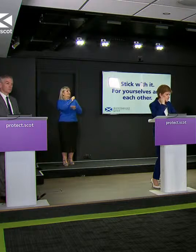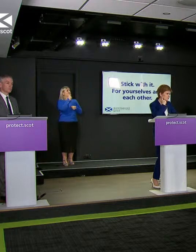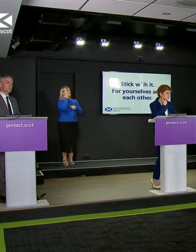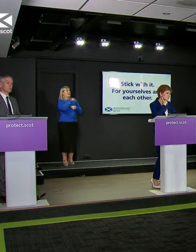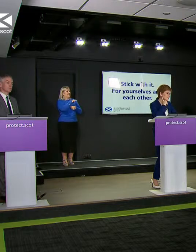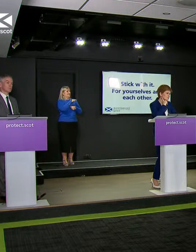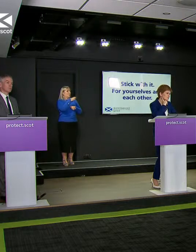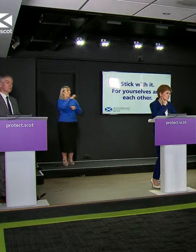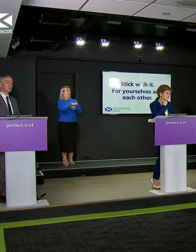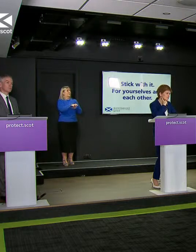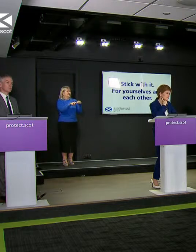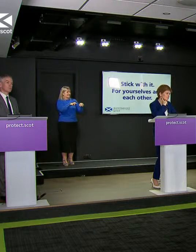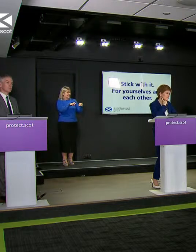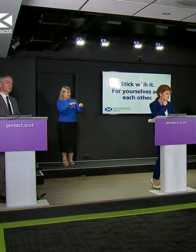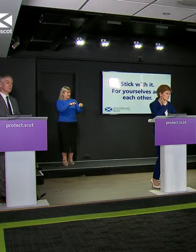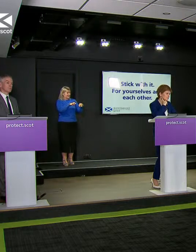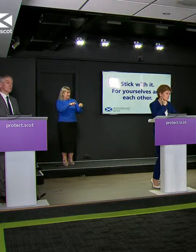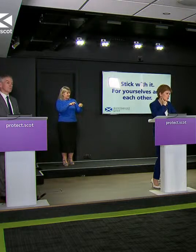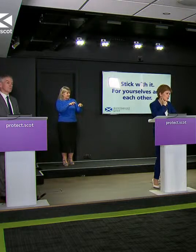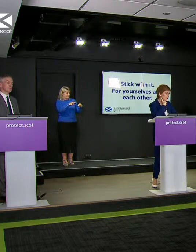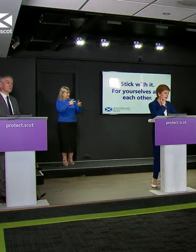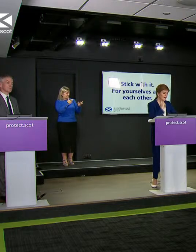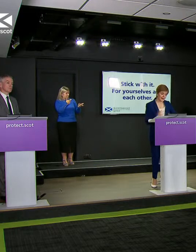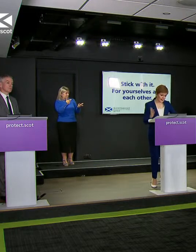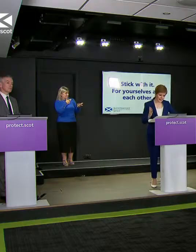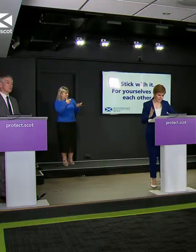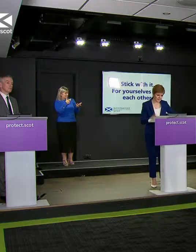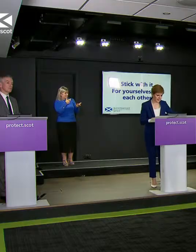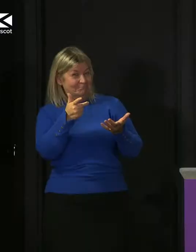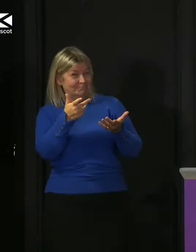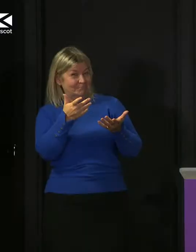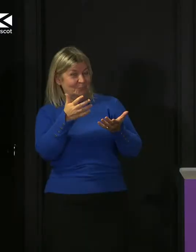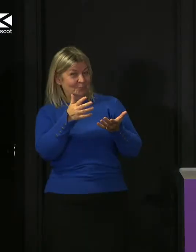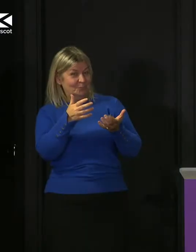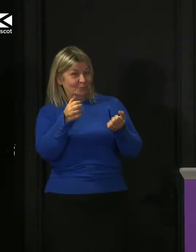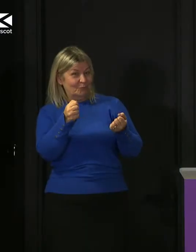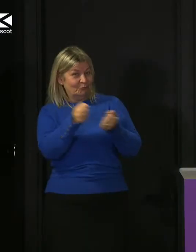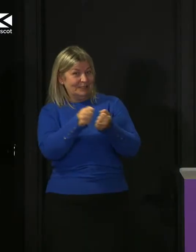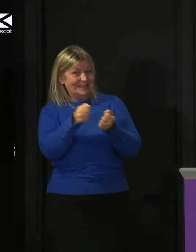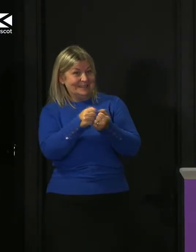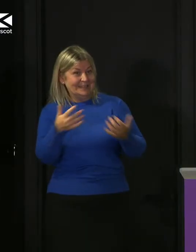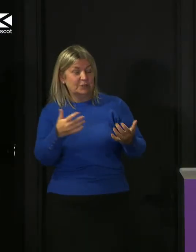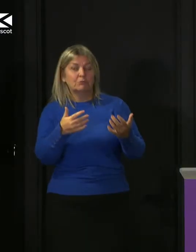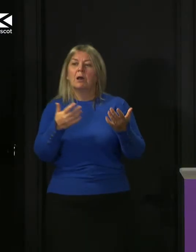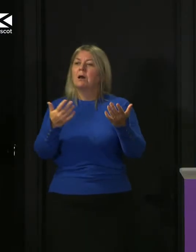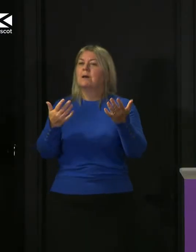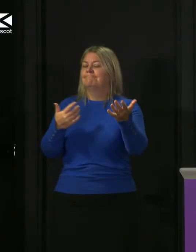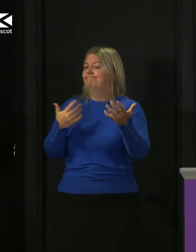you talked to him about or the University? I haven't had any conversations, I saw a report